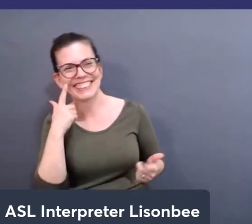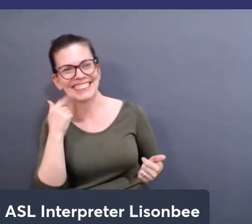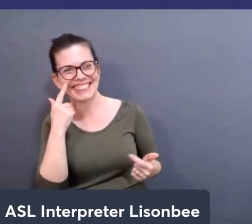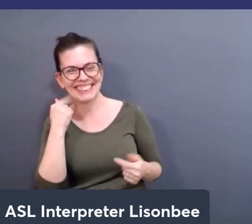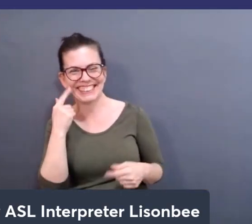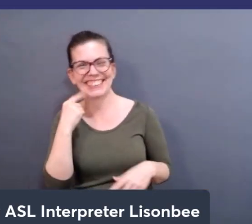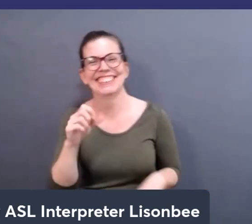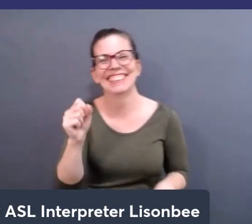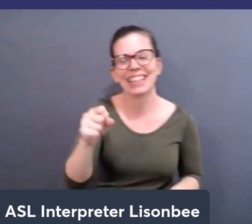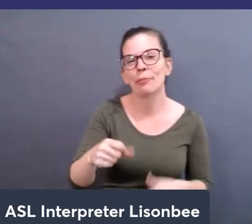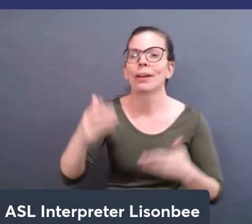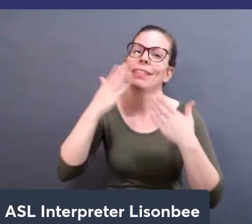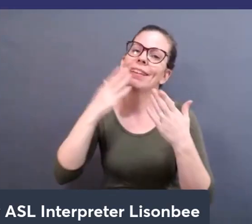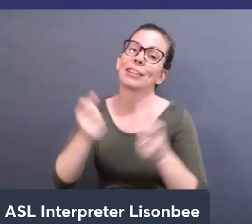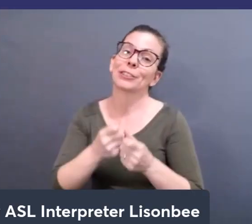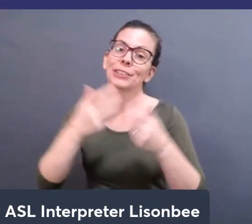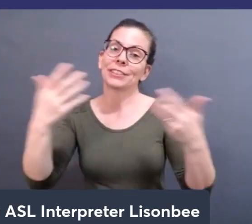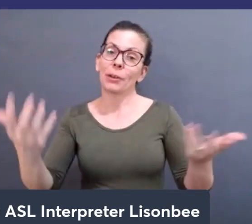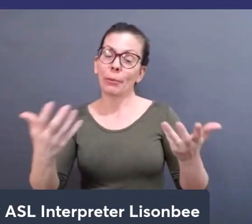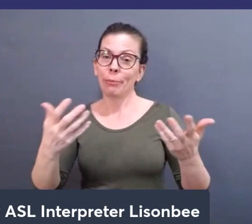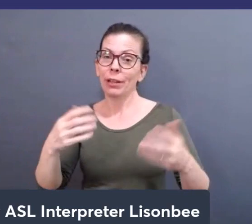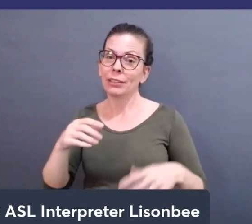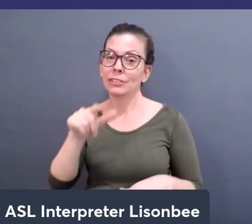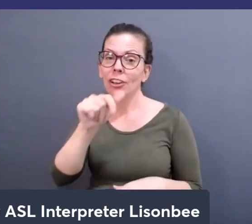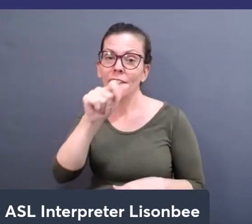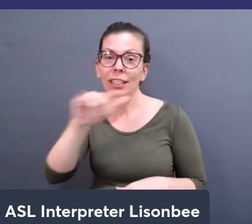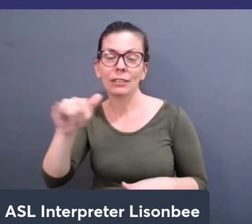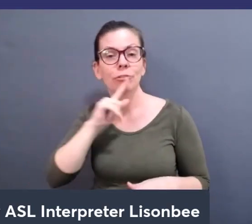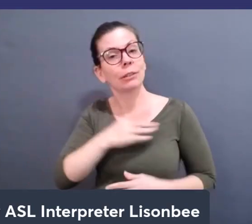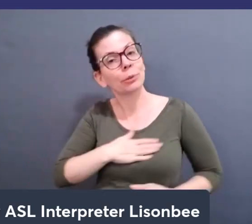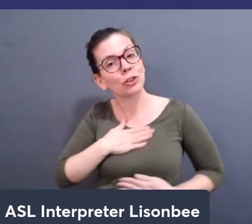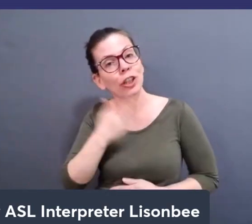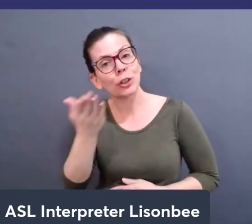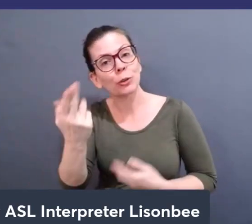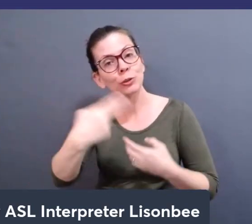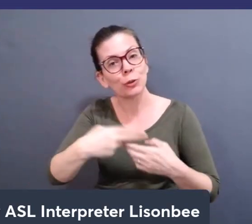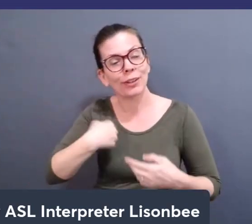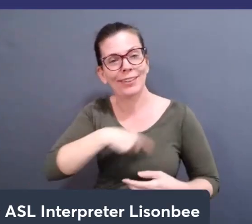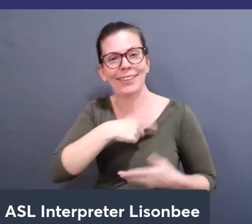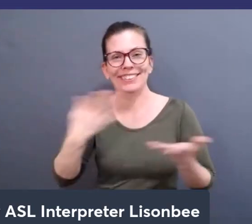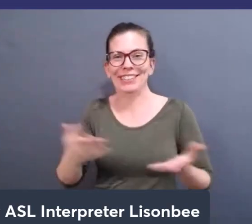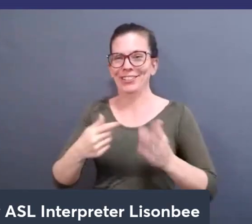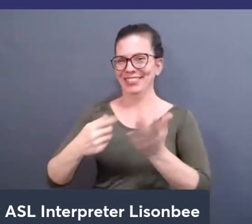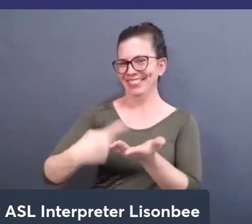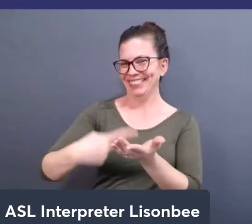But thank you so much, Ali, really appreciate you being on here talking about GameKit. Really excited.